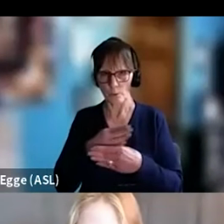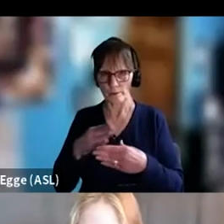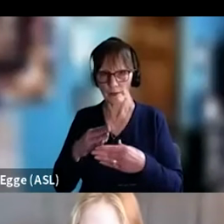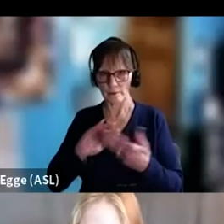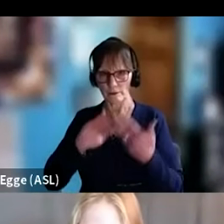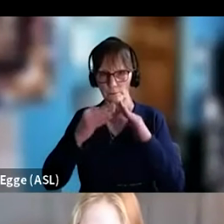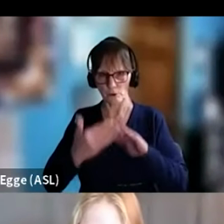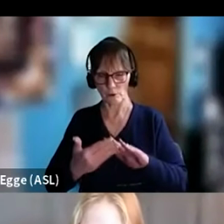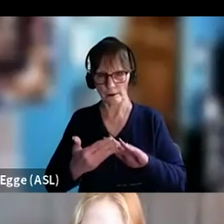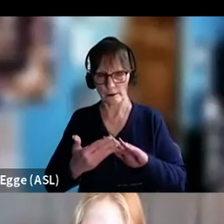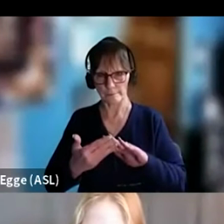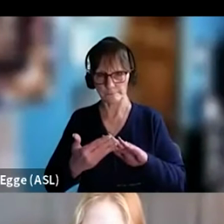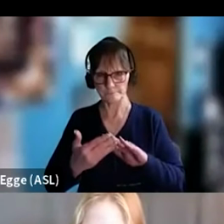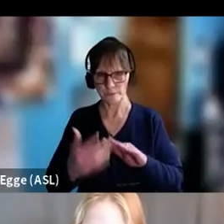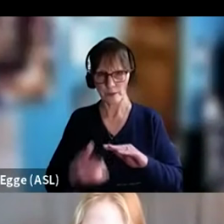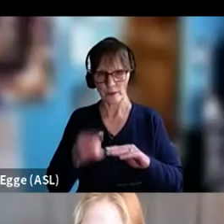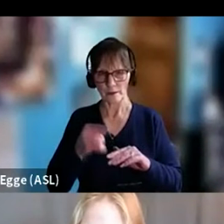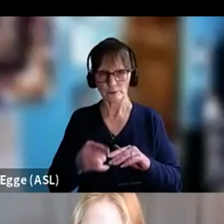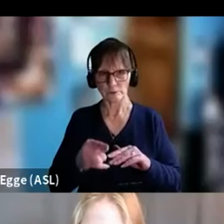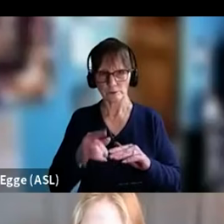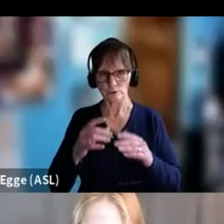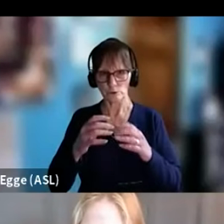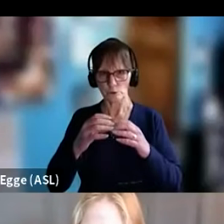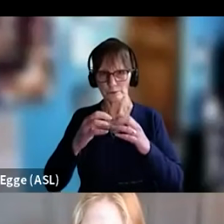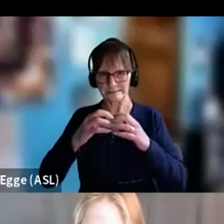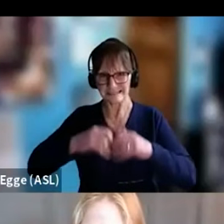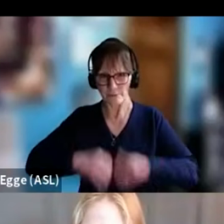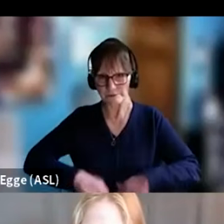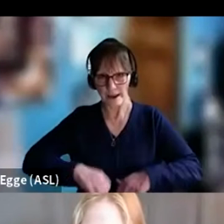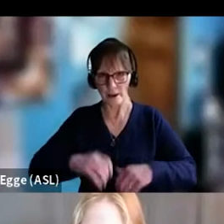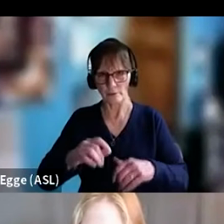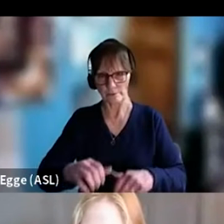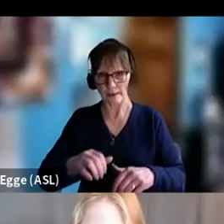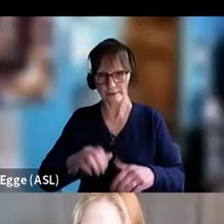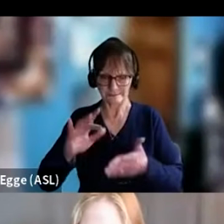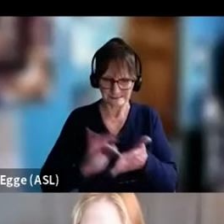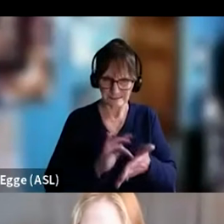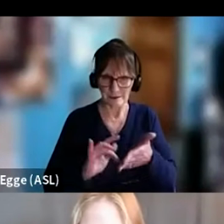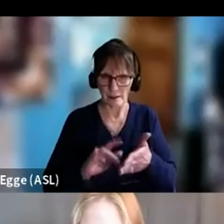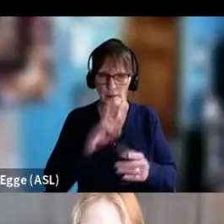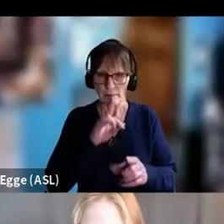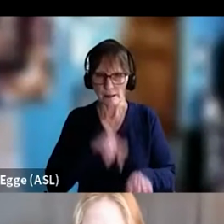towards dismantling that discrimination. Because one of the challenges, you know, the answer to homelessness is housing.